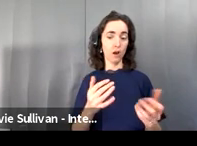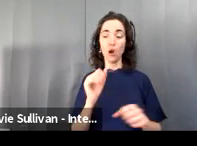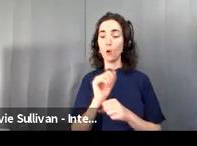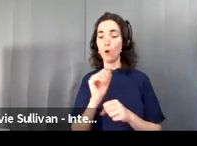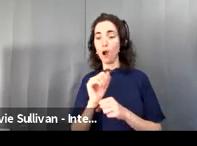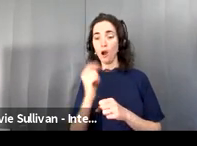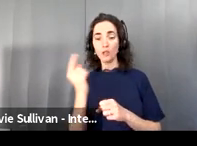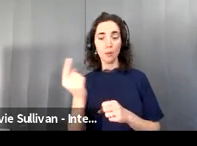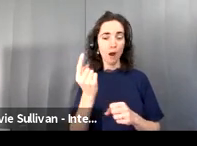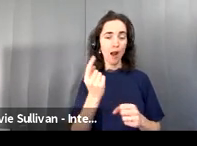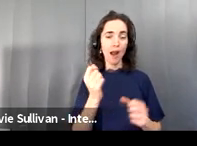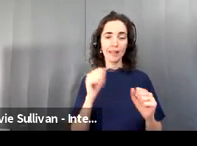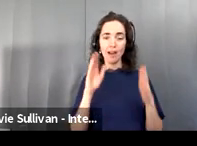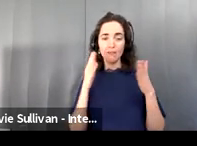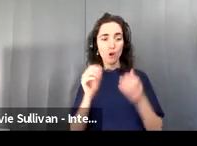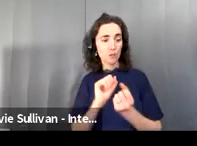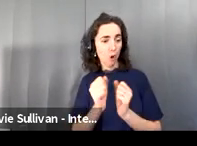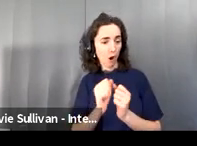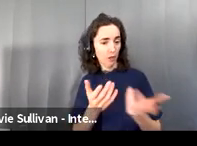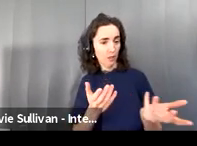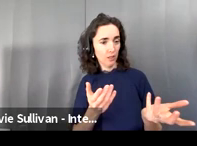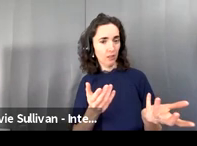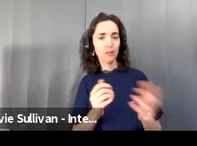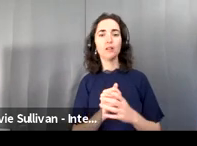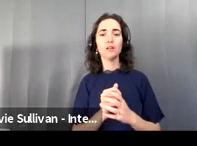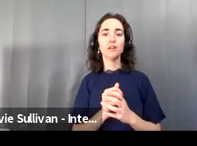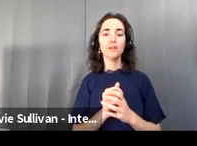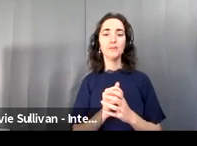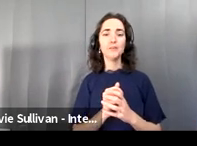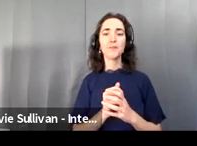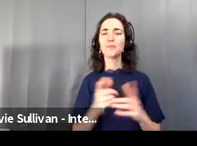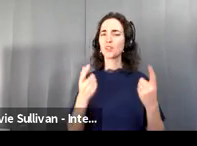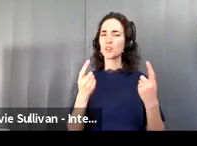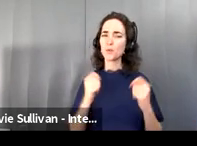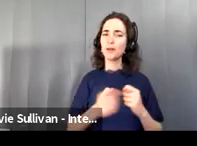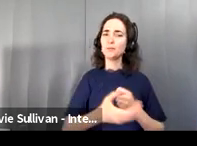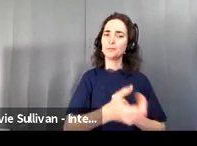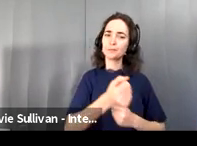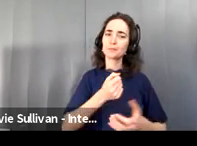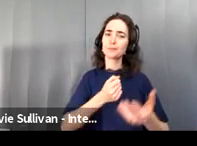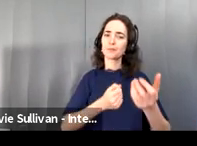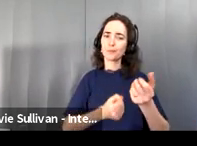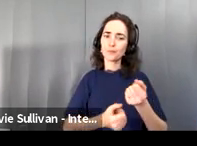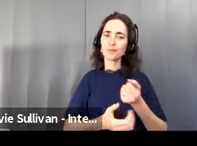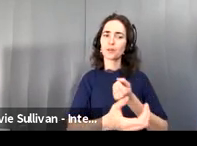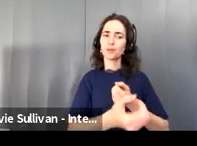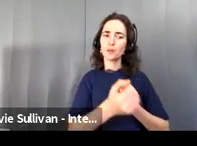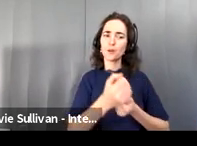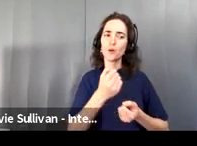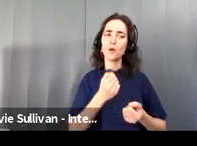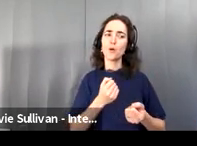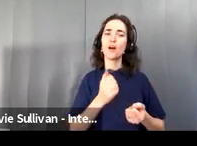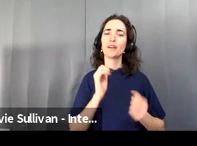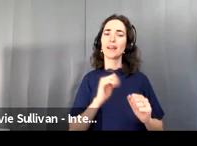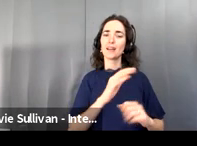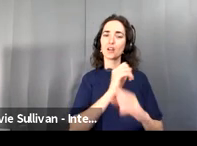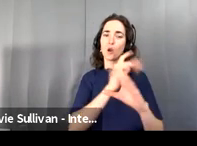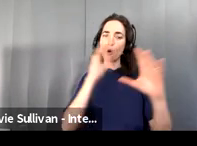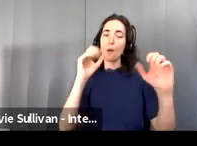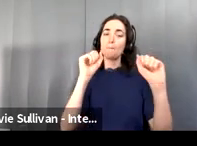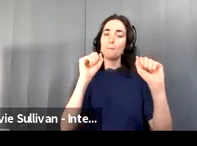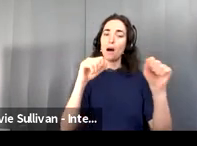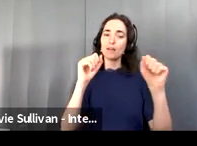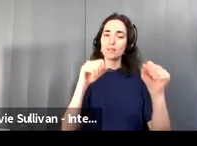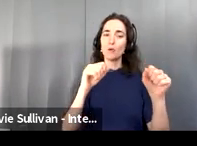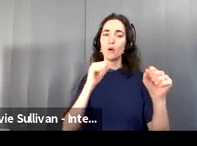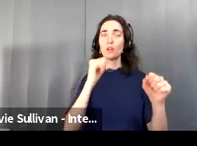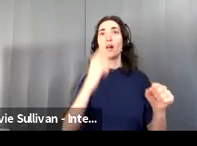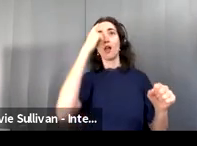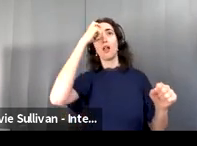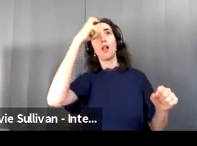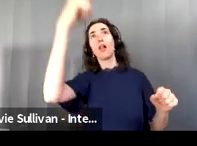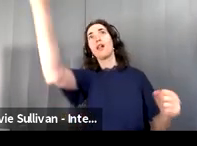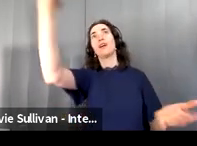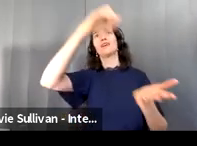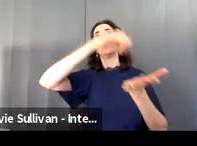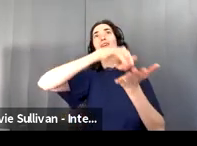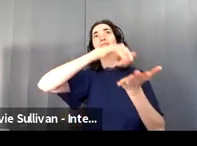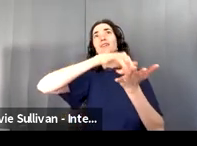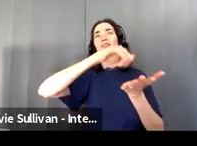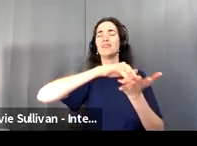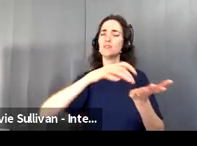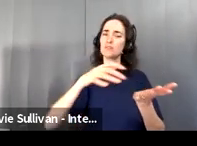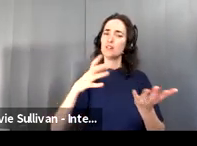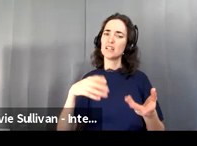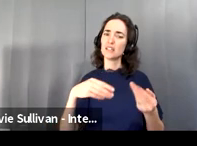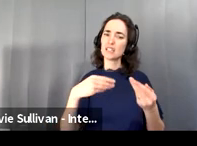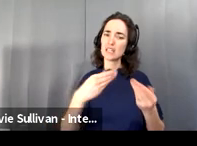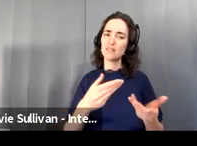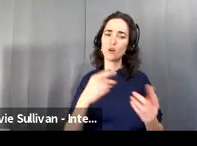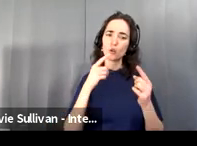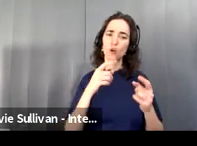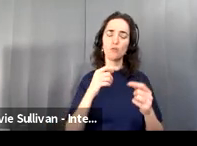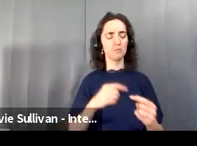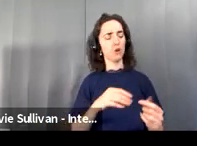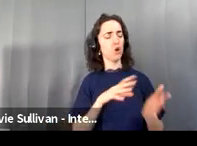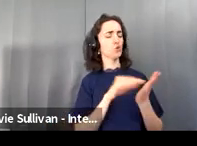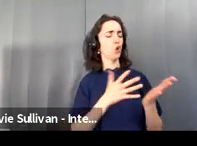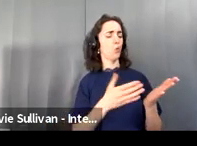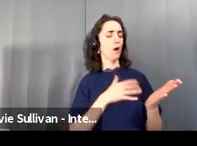that focuses on sports and try to elicit a more realistic go out of that student rather than just putting him there. A student wants to play football.